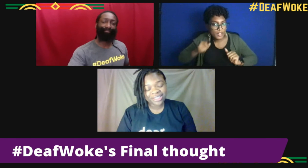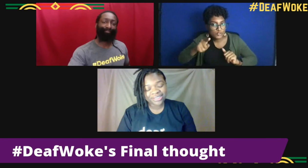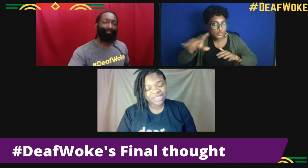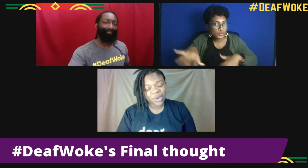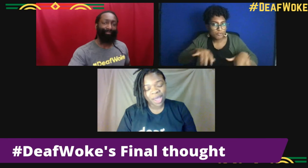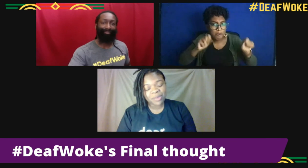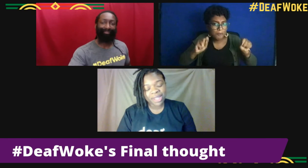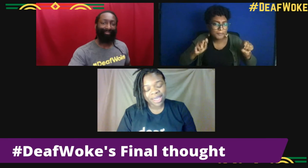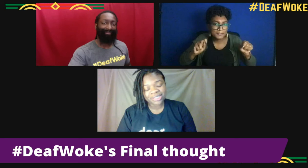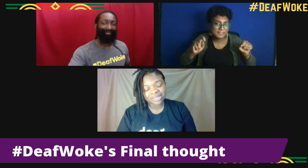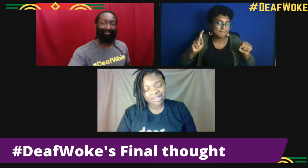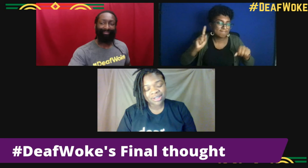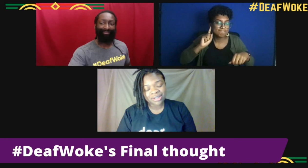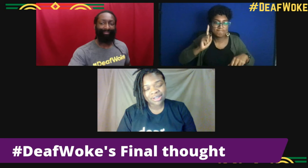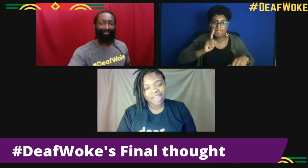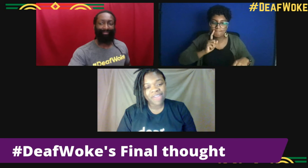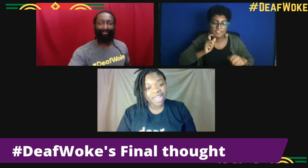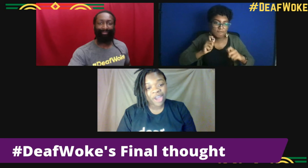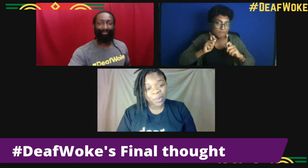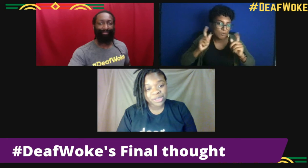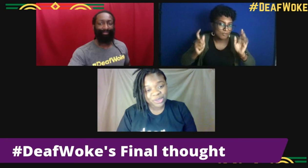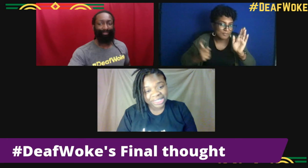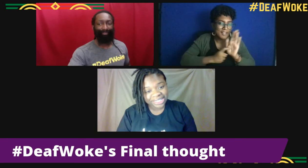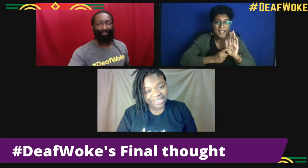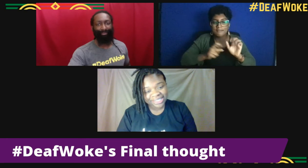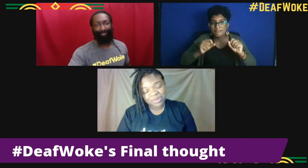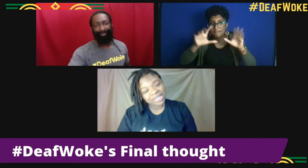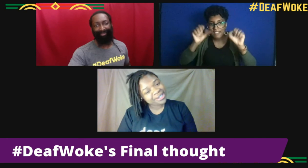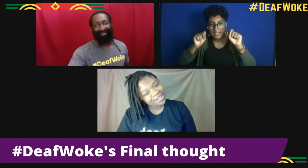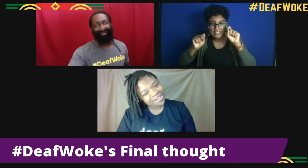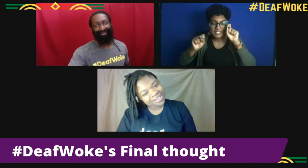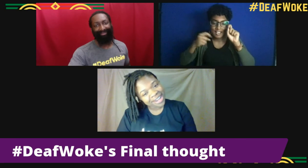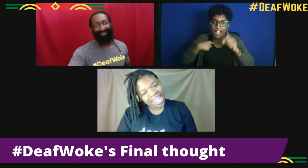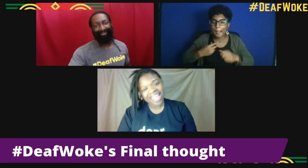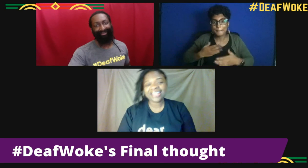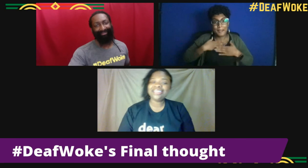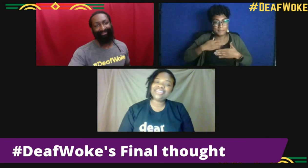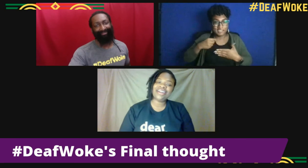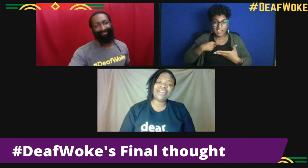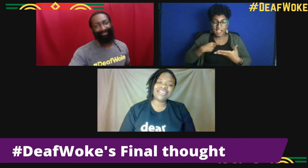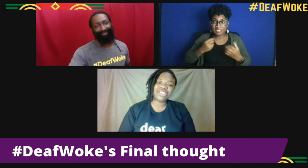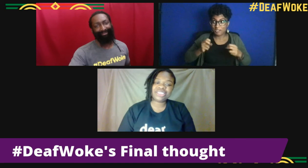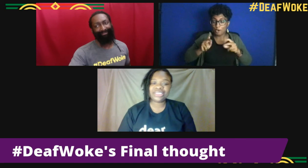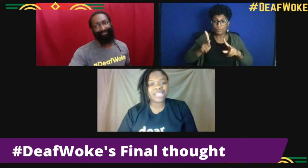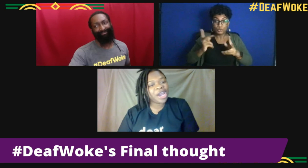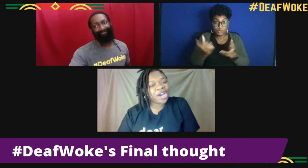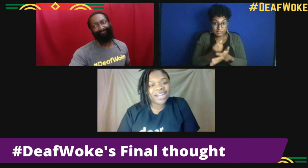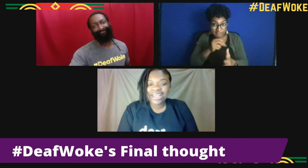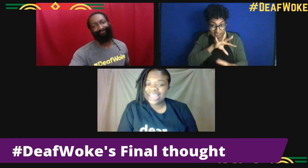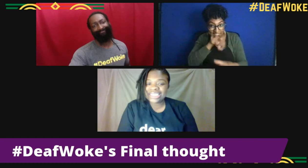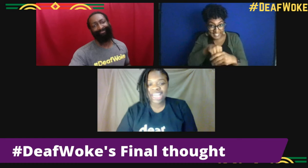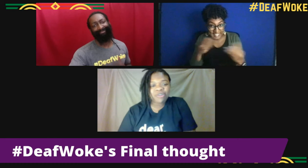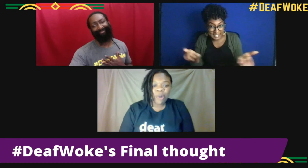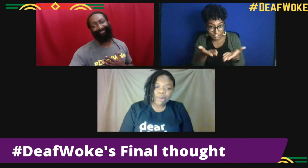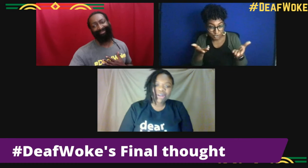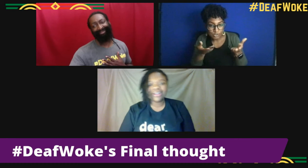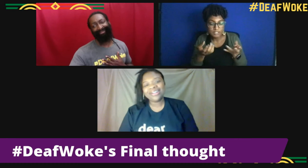And so I'm glad to have had the opportunity to be here and to just share in the "Deaf Woke".